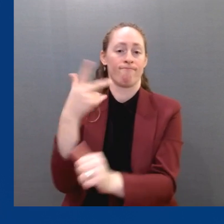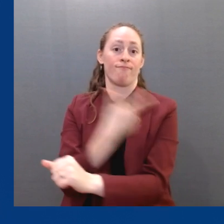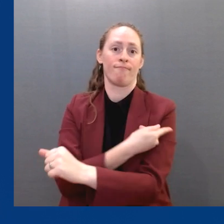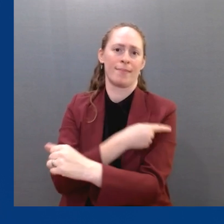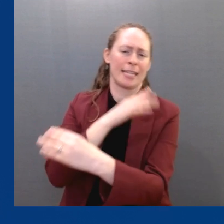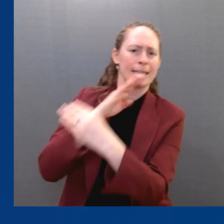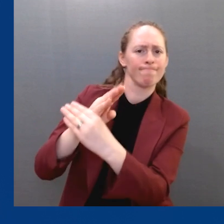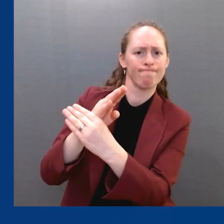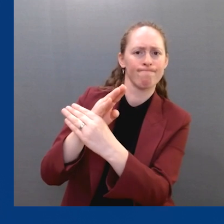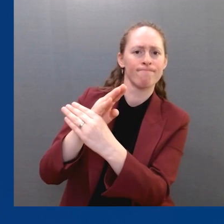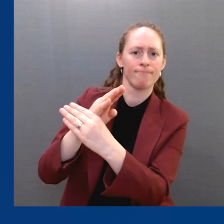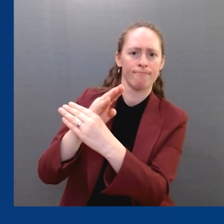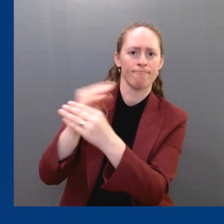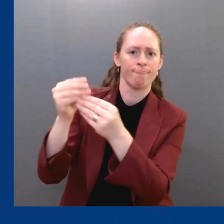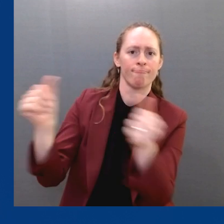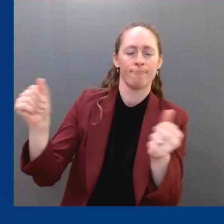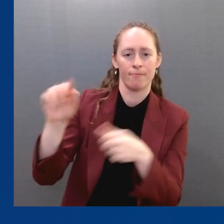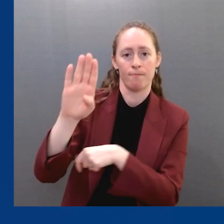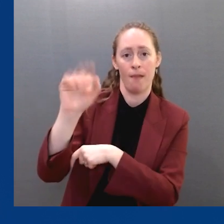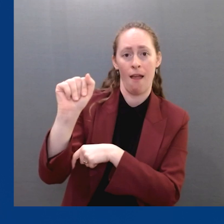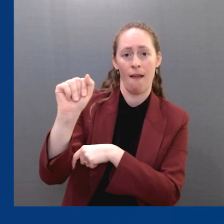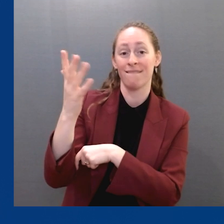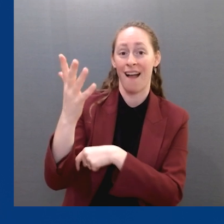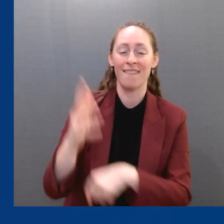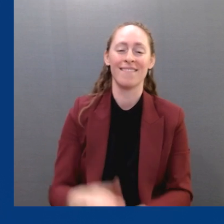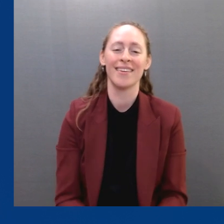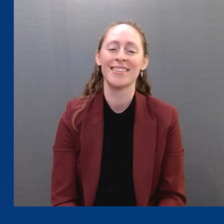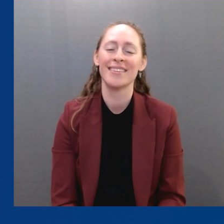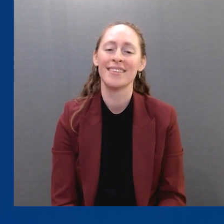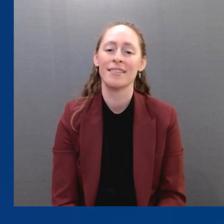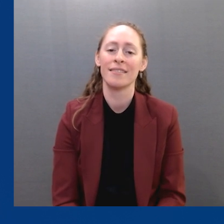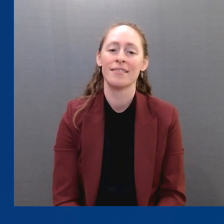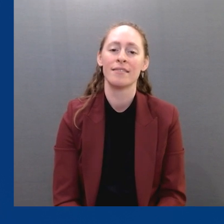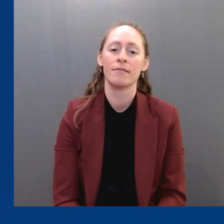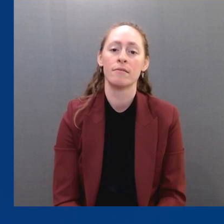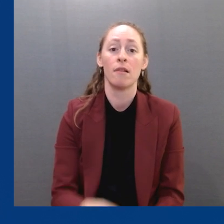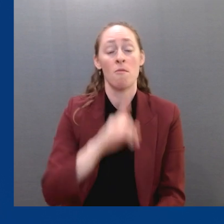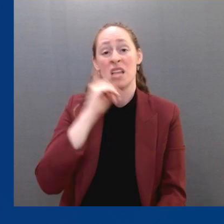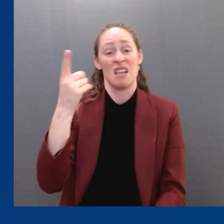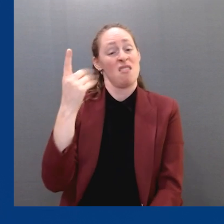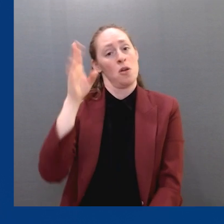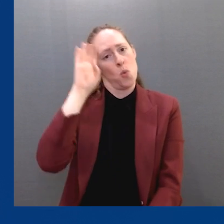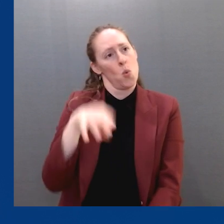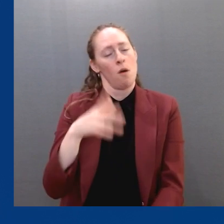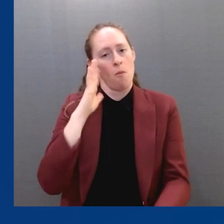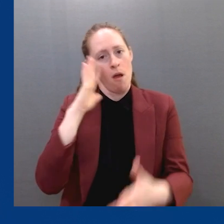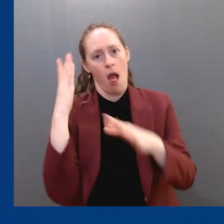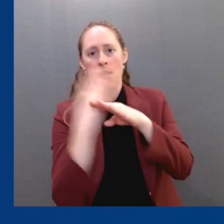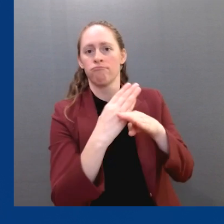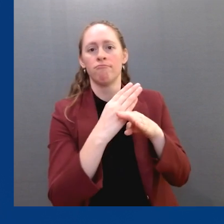against severe disease and death remains high for other Omicron Subunit lineages